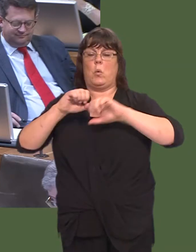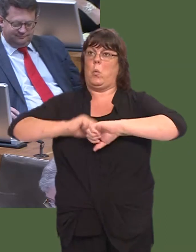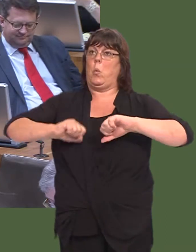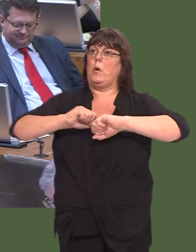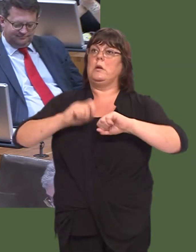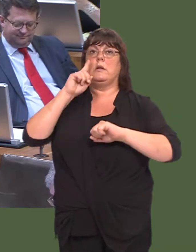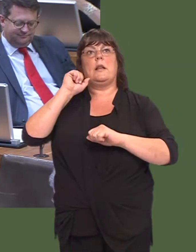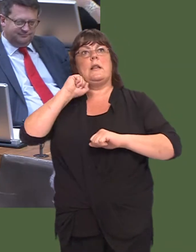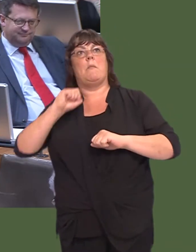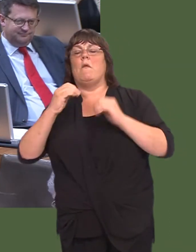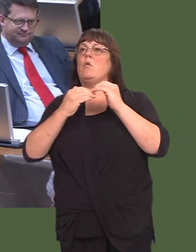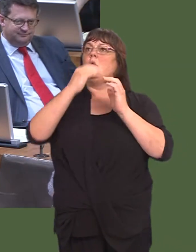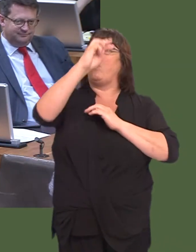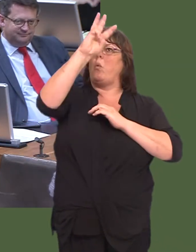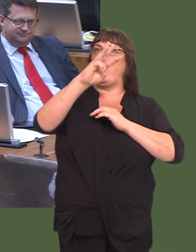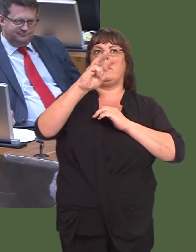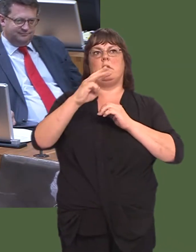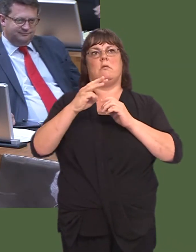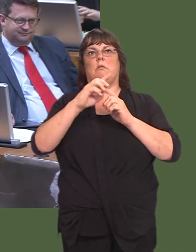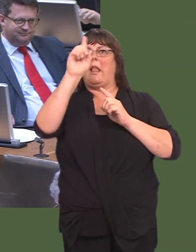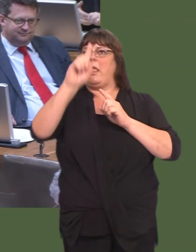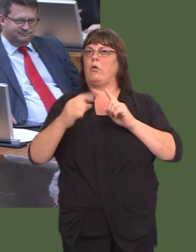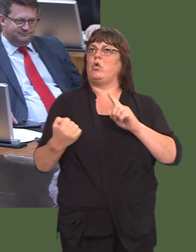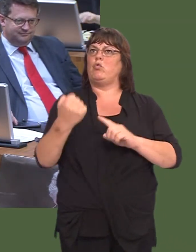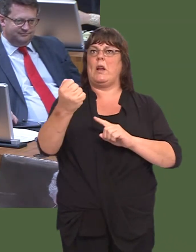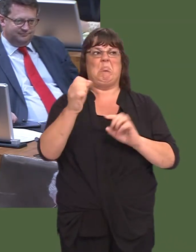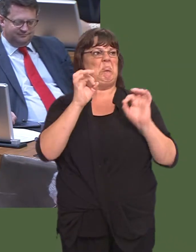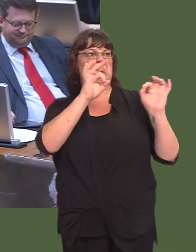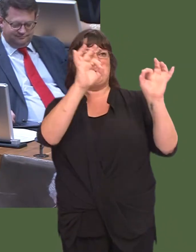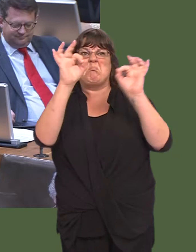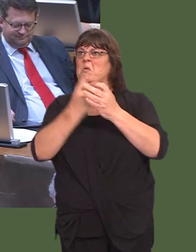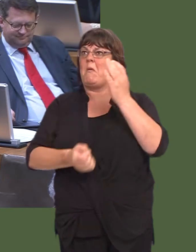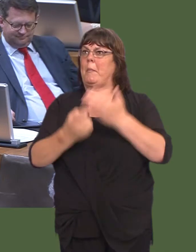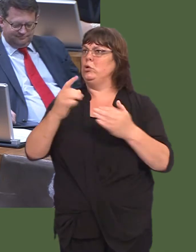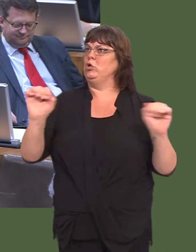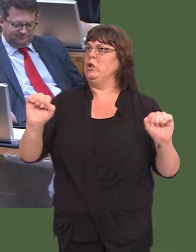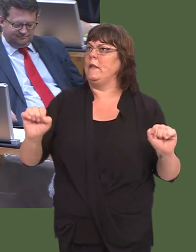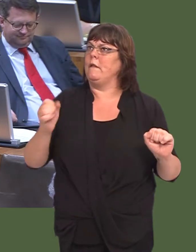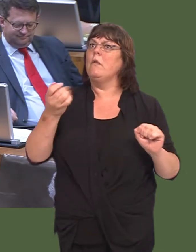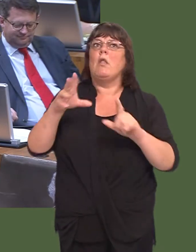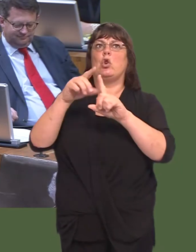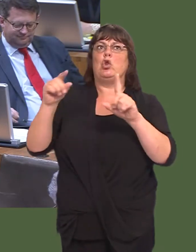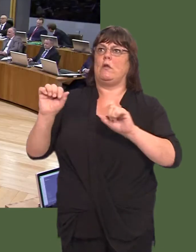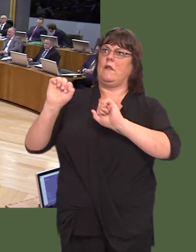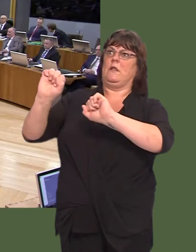Weíre still waiting to see commitment to north Wales rail electrificationóno sign of that yet from the Conservatives.